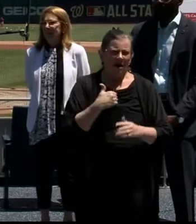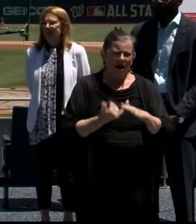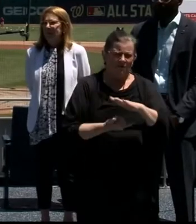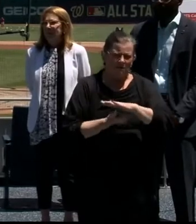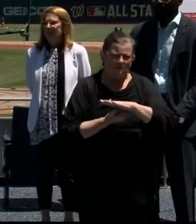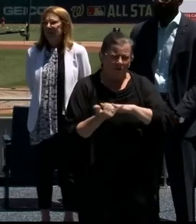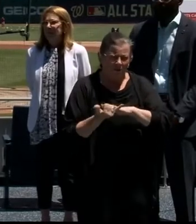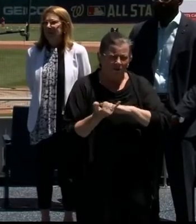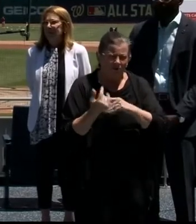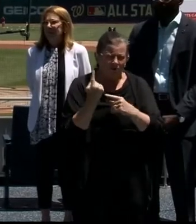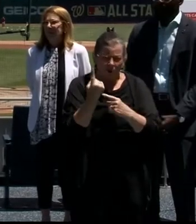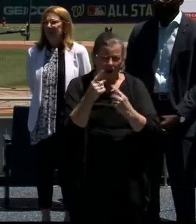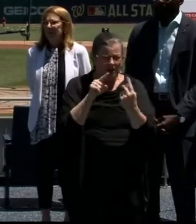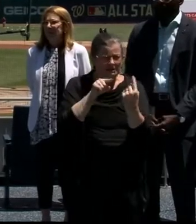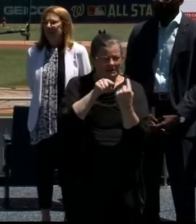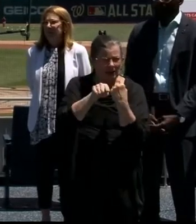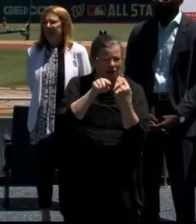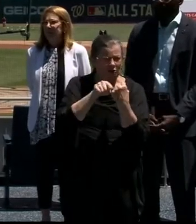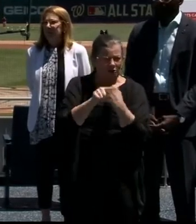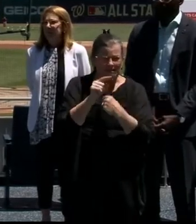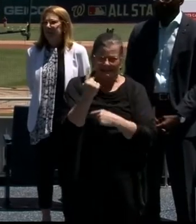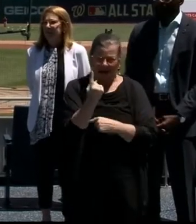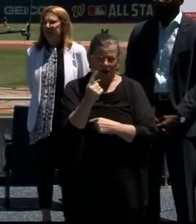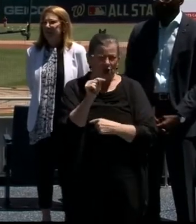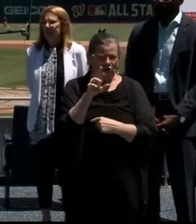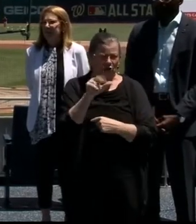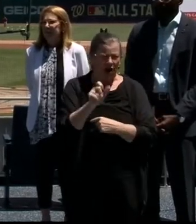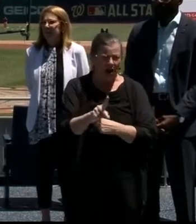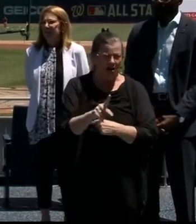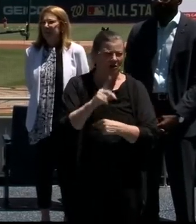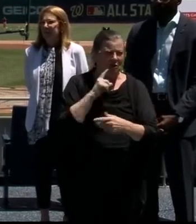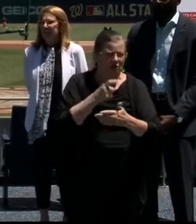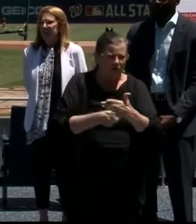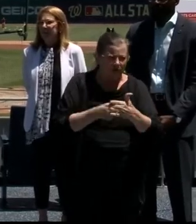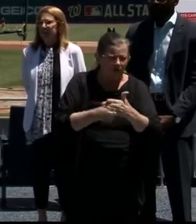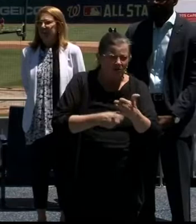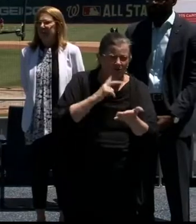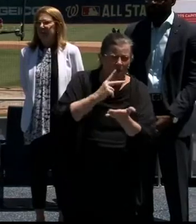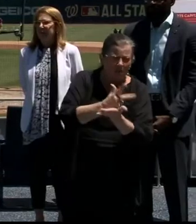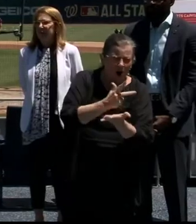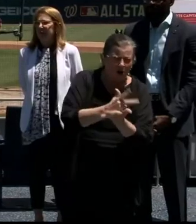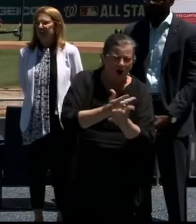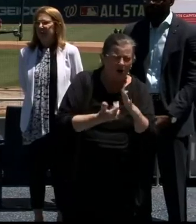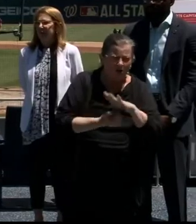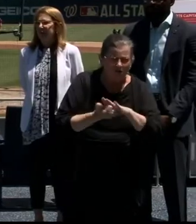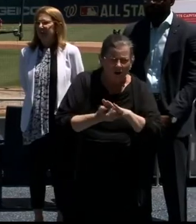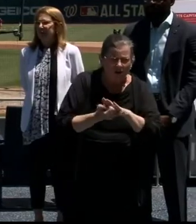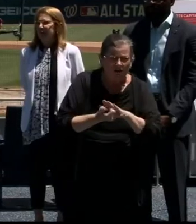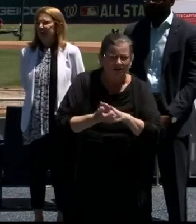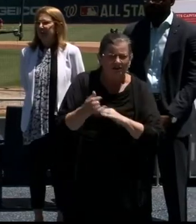LET ME ACTUALLY INVITE GENERAL MANAGER WIEDEFELD